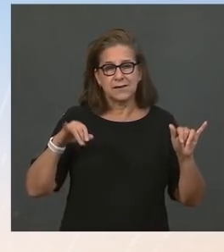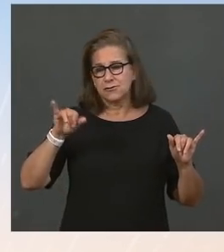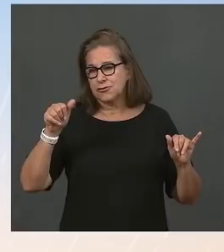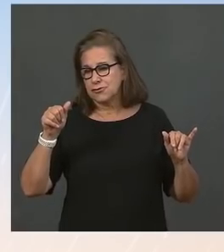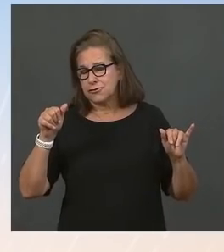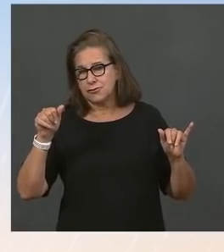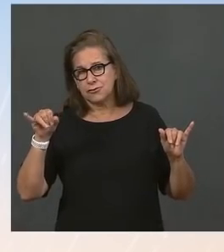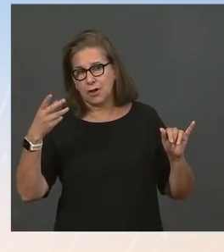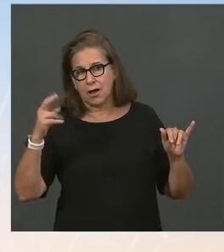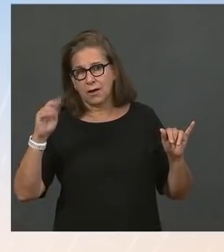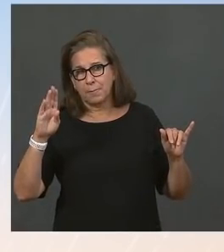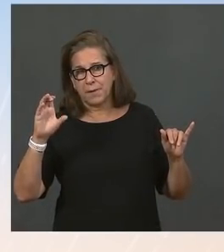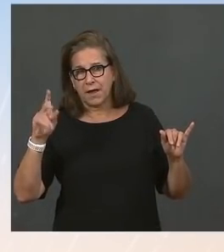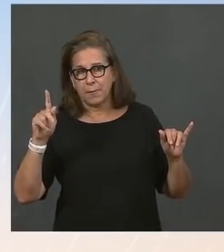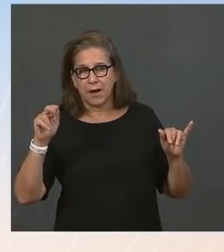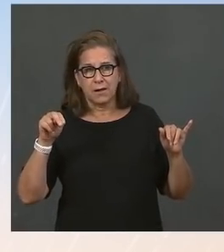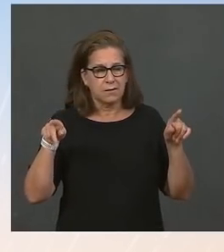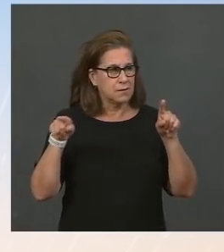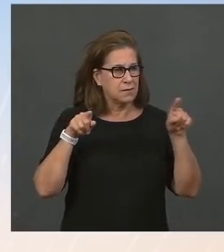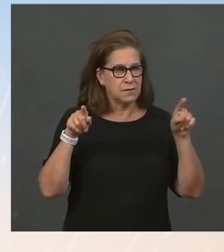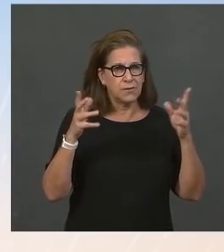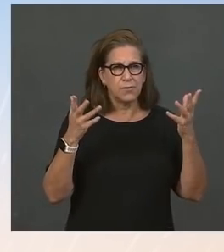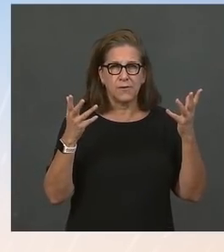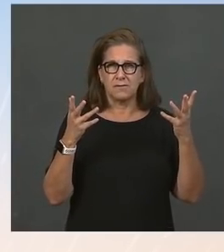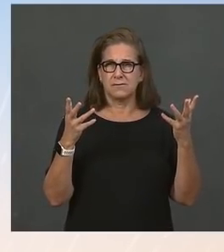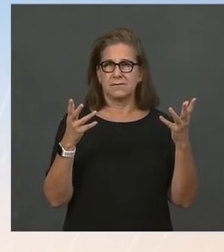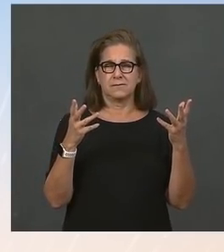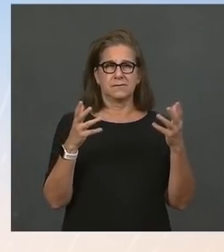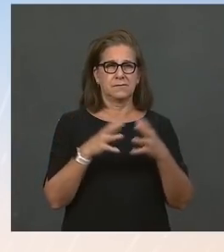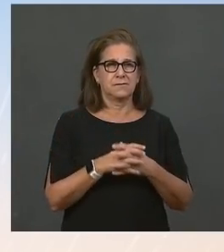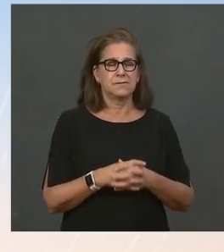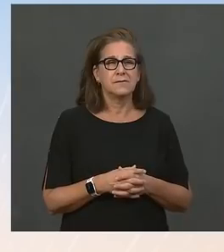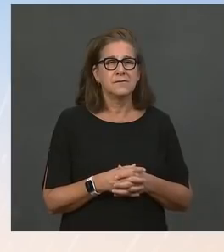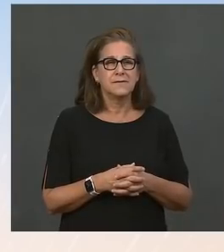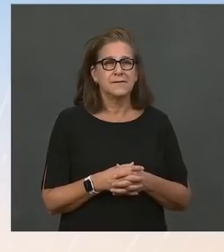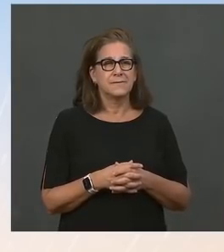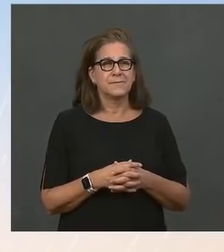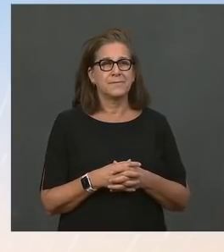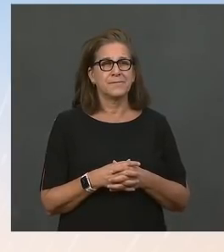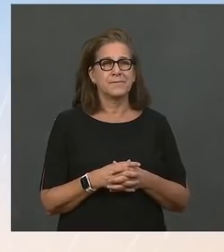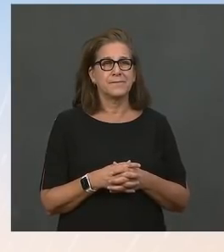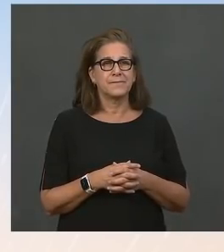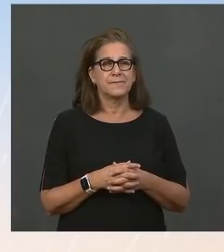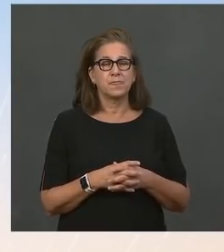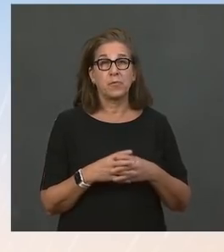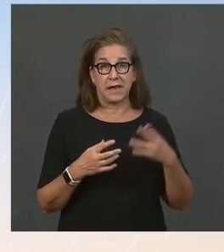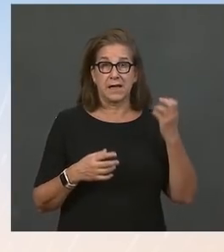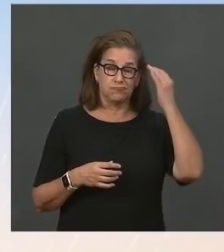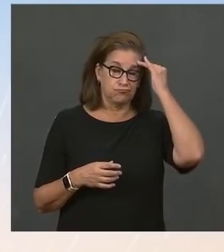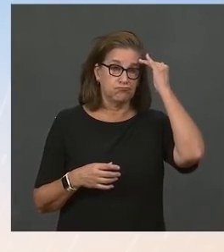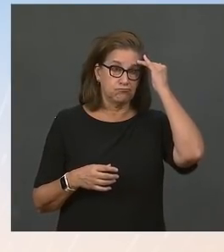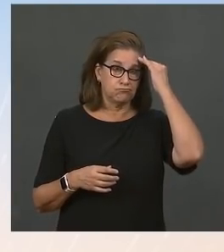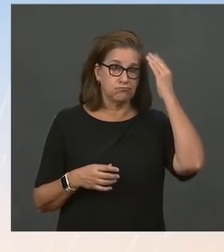what a mess was left by the last administration. That's his view. The Press: Does that count as a visit? He said, "I've been there before."